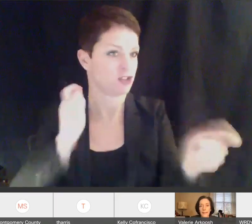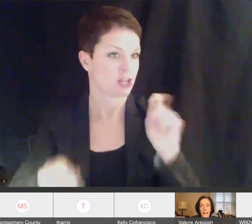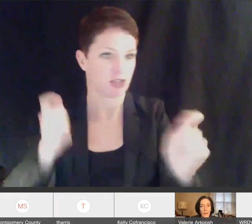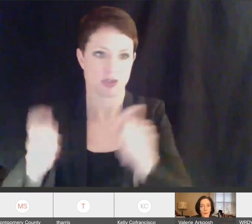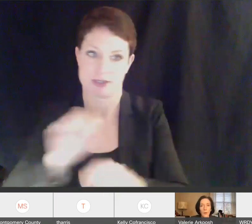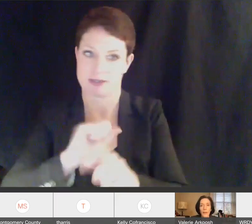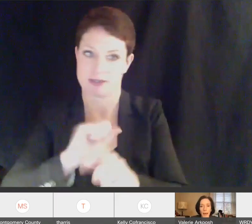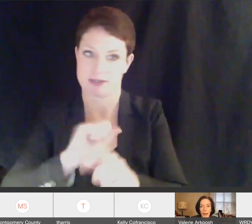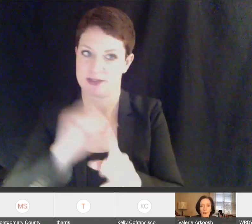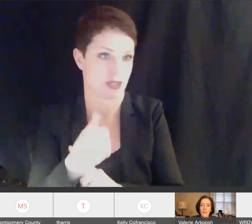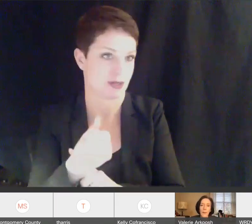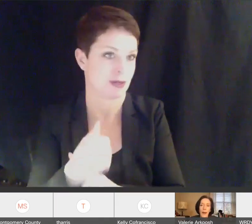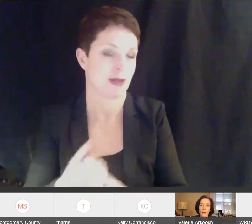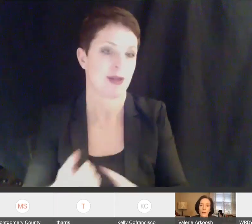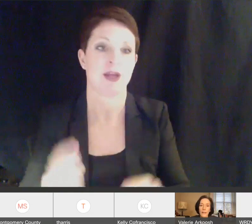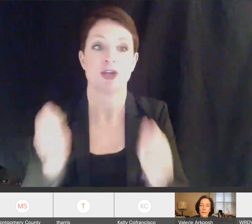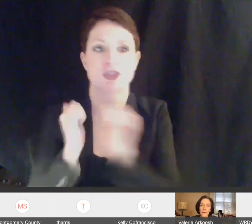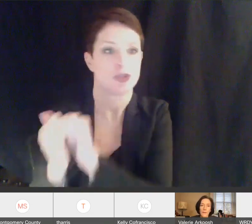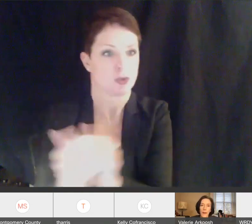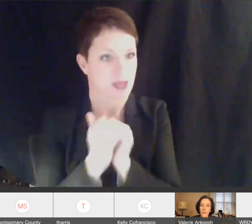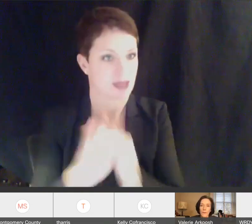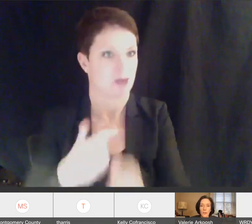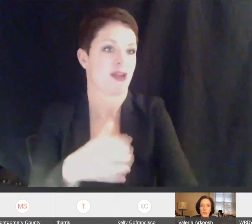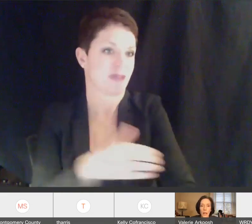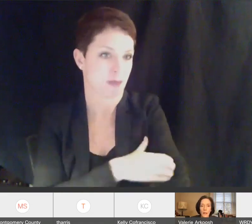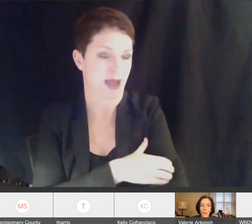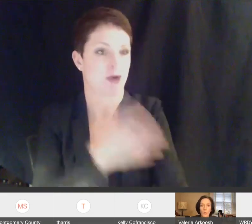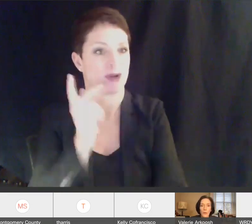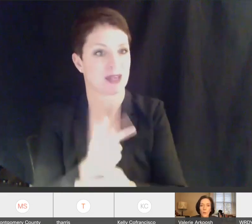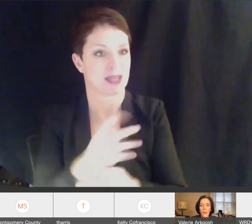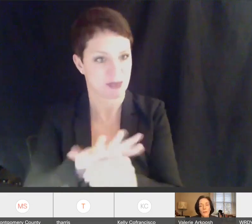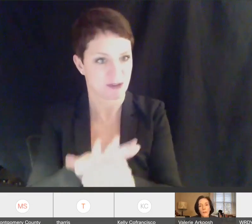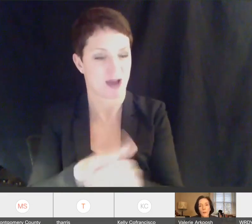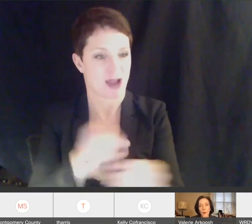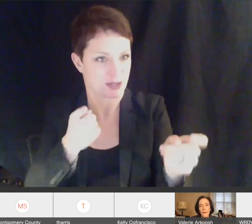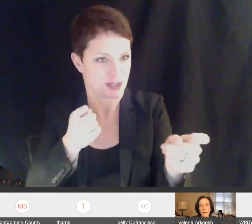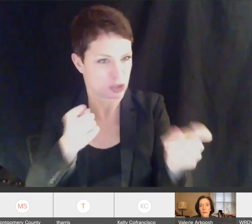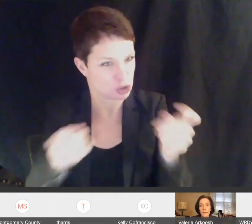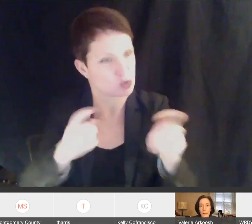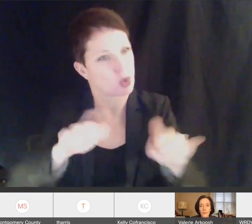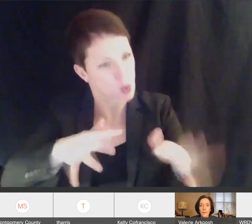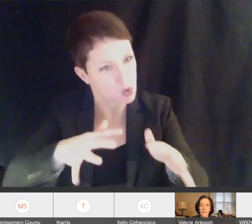Together, we have the power to keep this virus in check while we await the arrival of enough